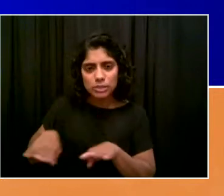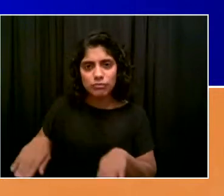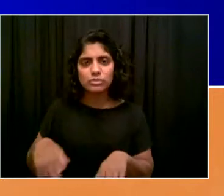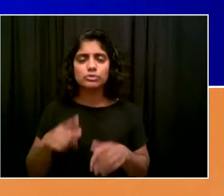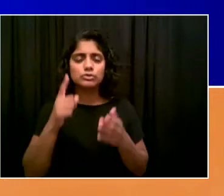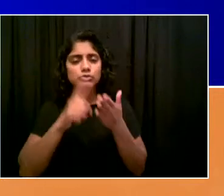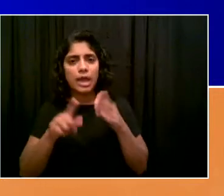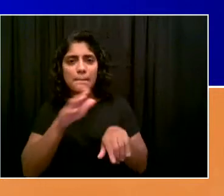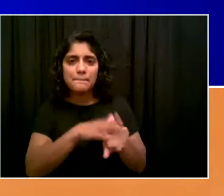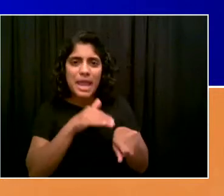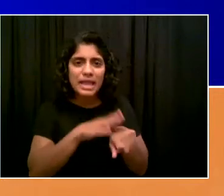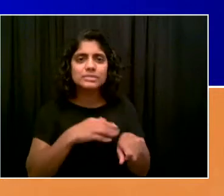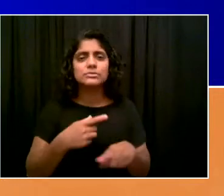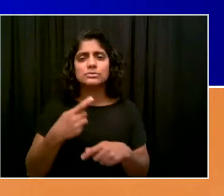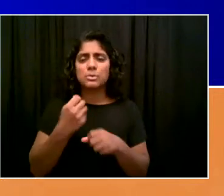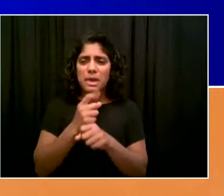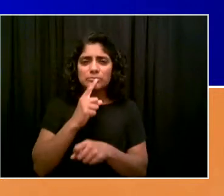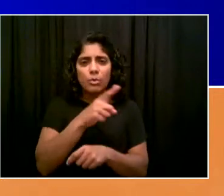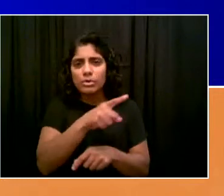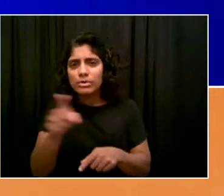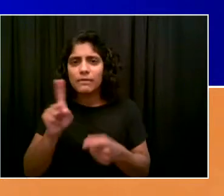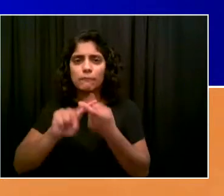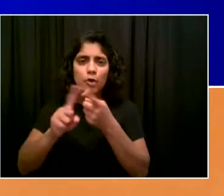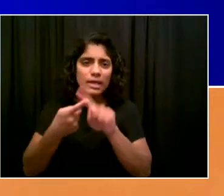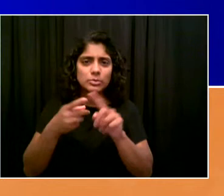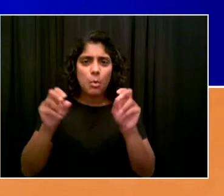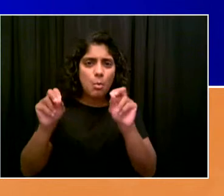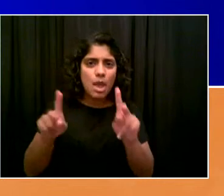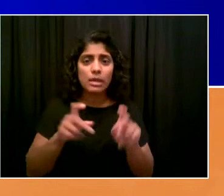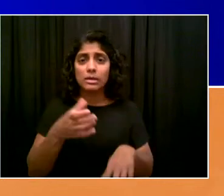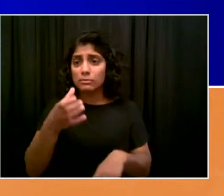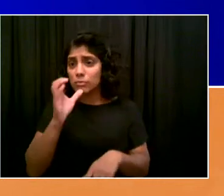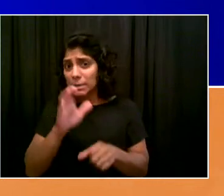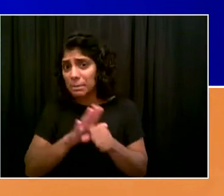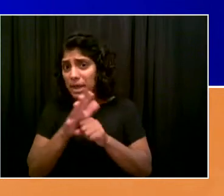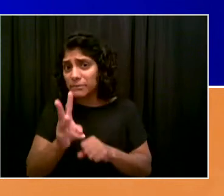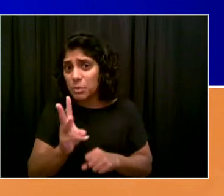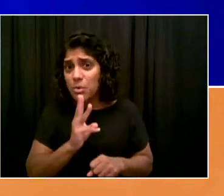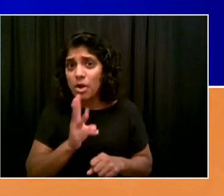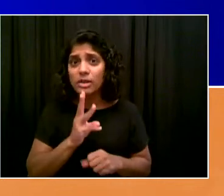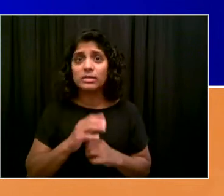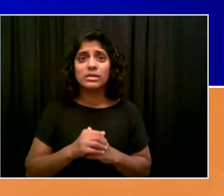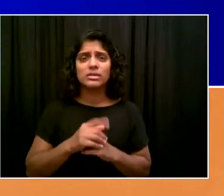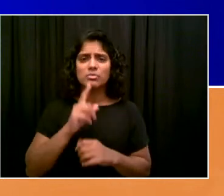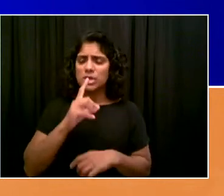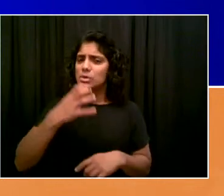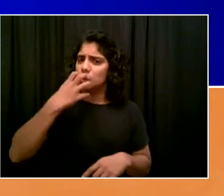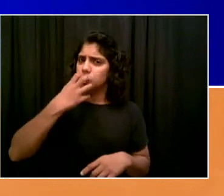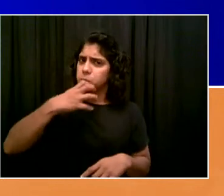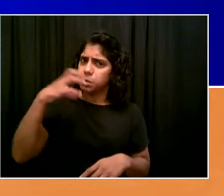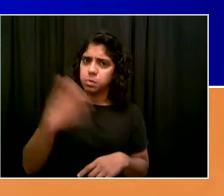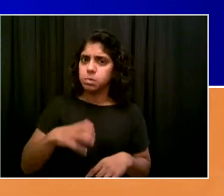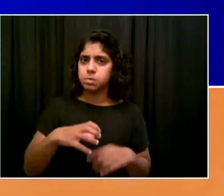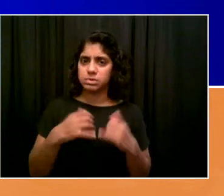SENIOR CITIZENS OR FOLKS WITH MEDICAL NEEDS. KEEP THE KIDS HYDRATED, IT REALLY MAKES